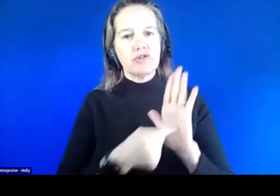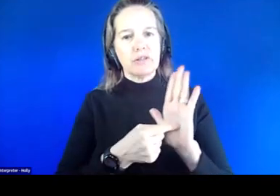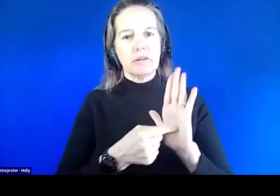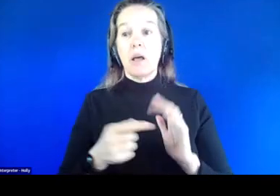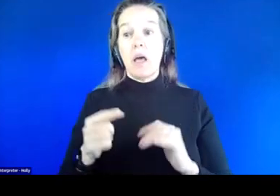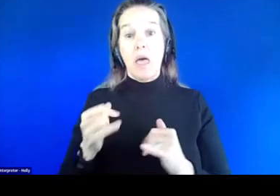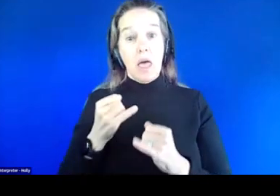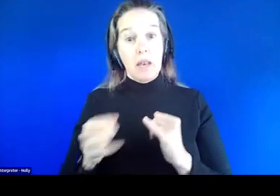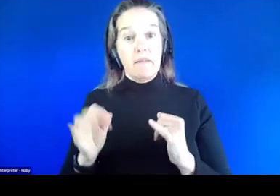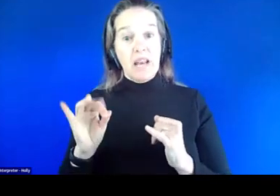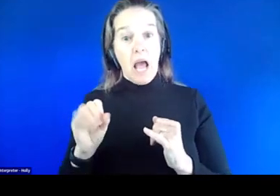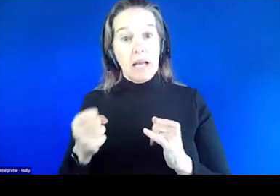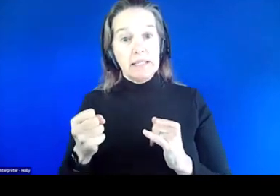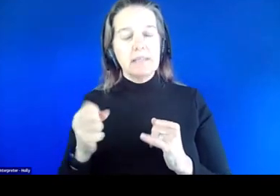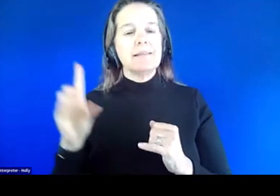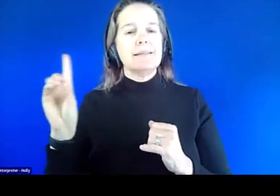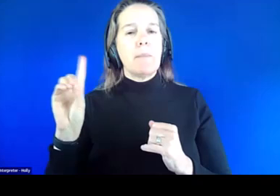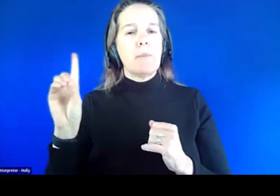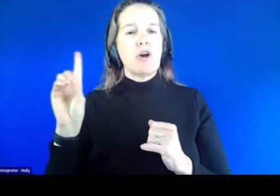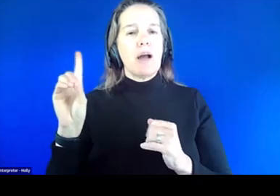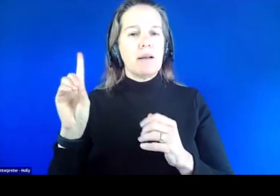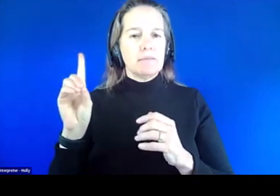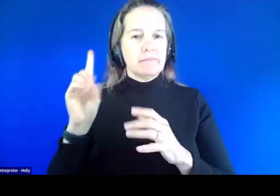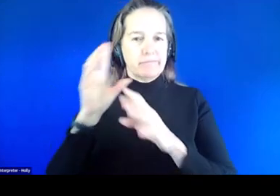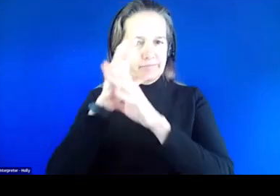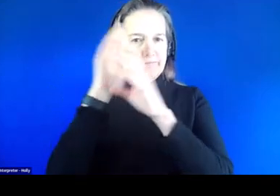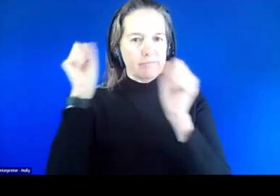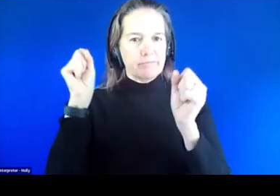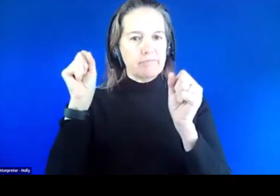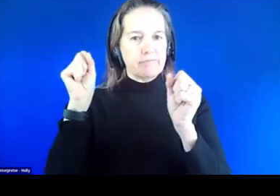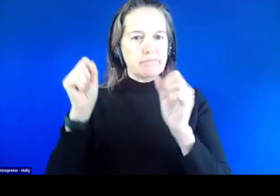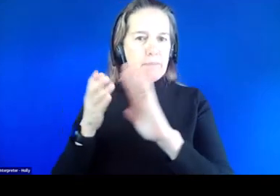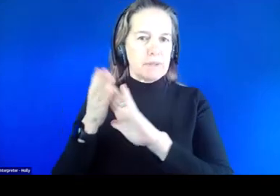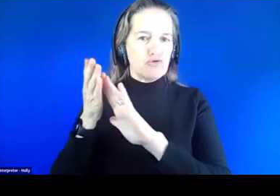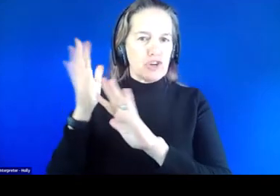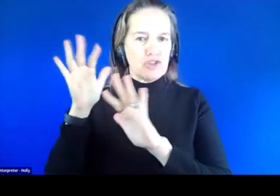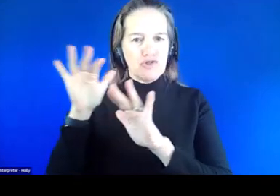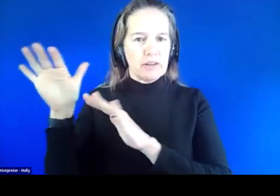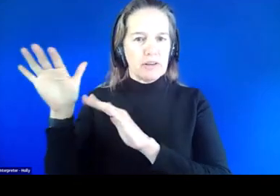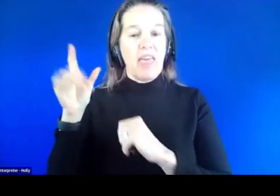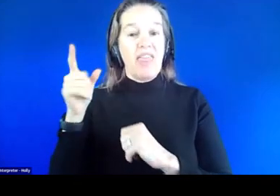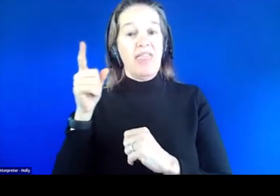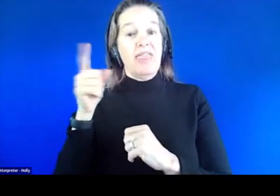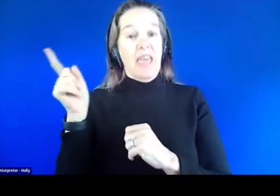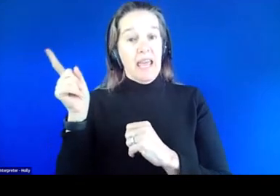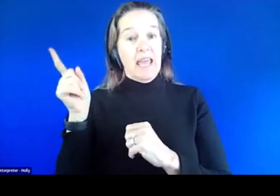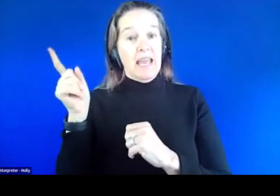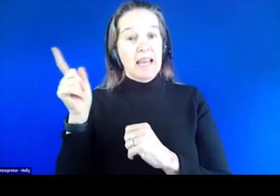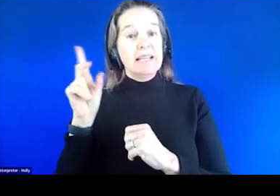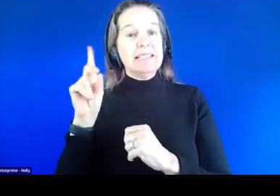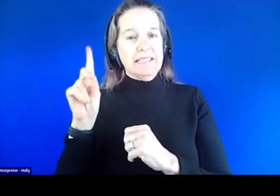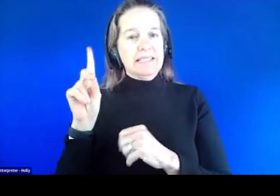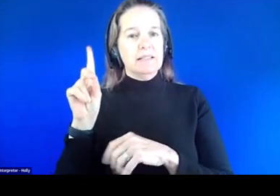90s that initially got these grant programs started.